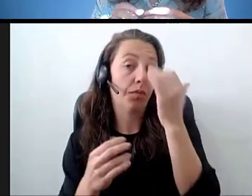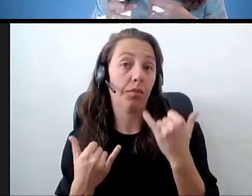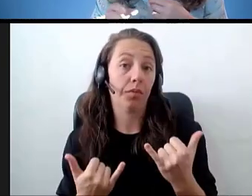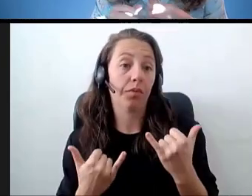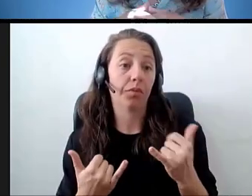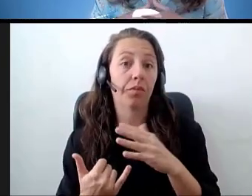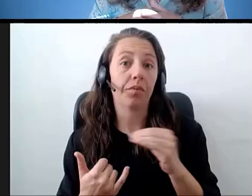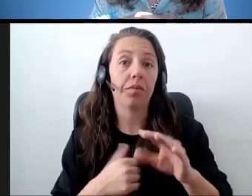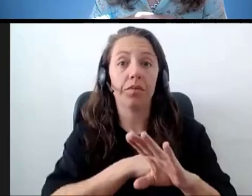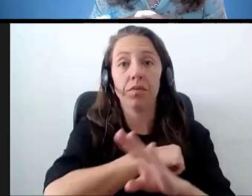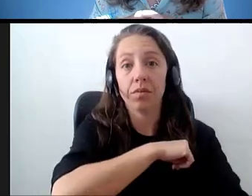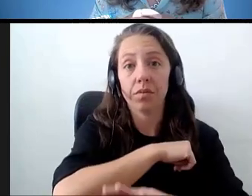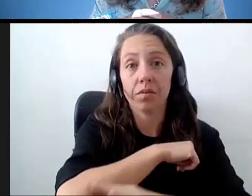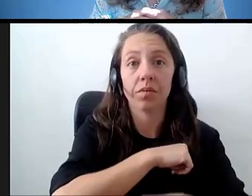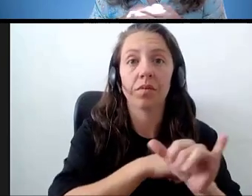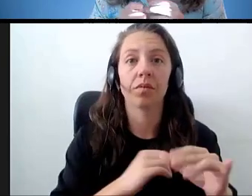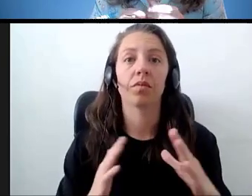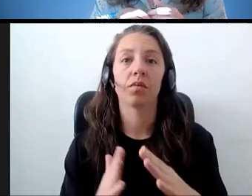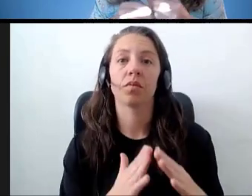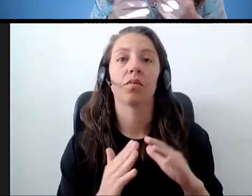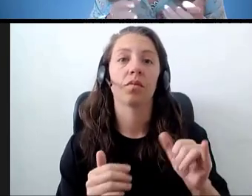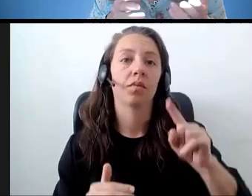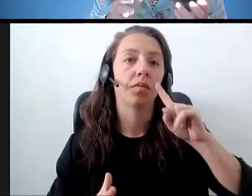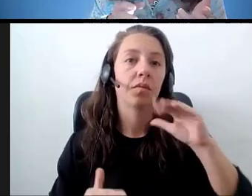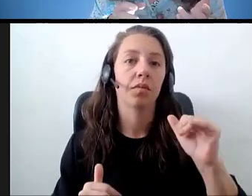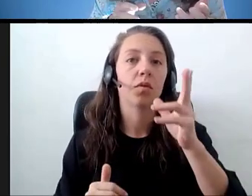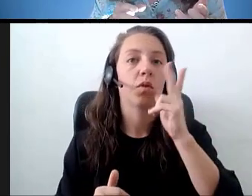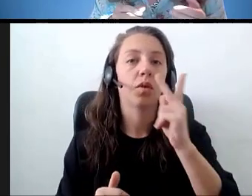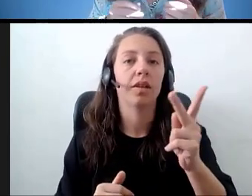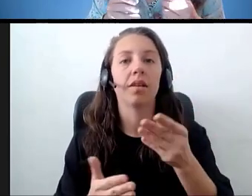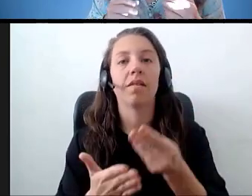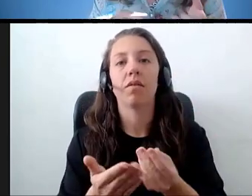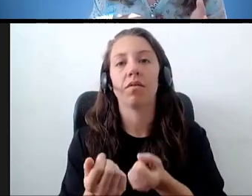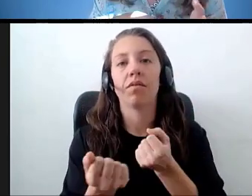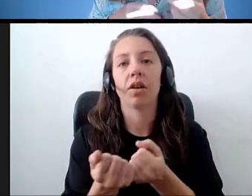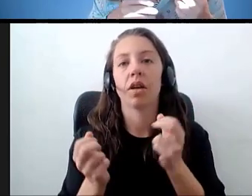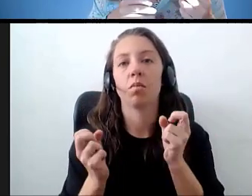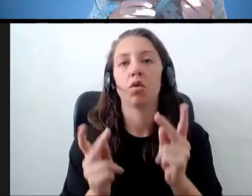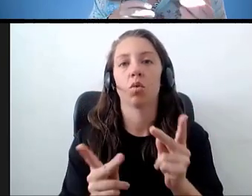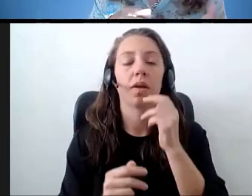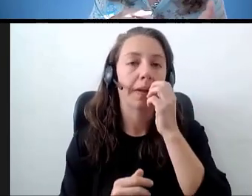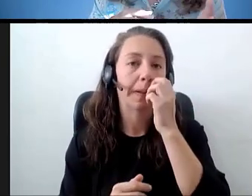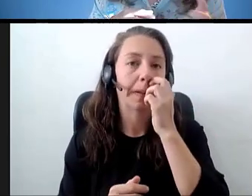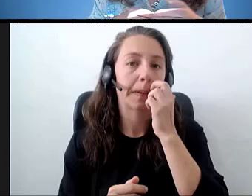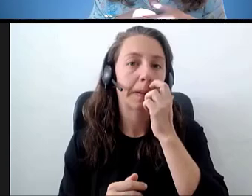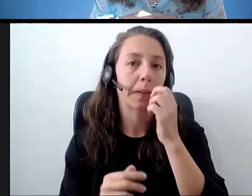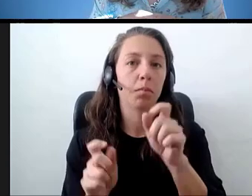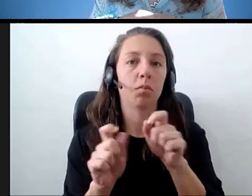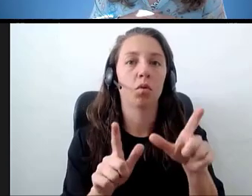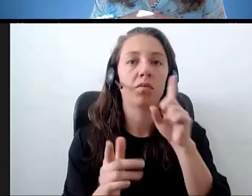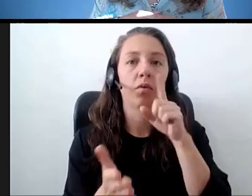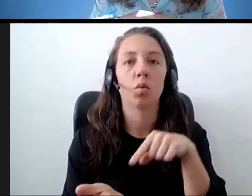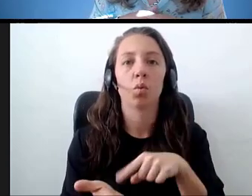the community can expect to see funding opportunities posted for due dates beginning in January of 2025